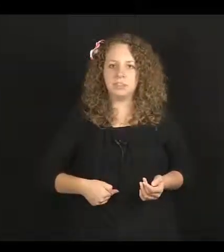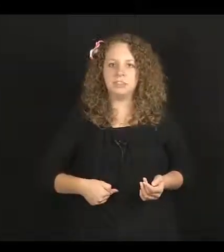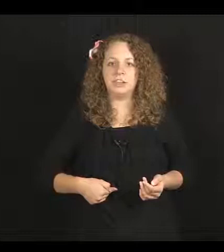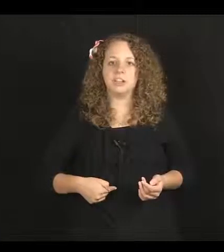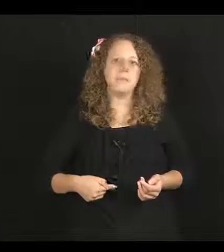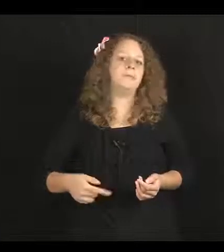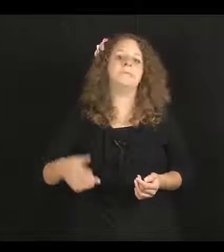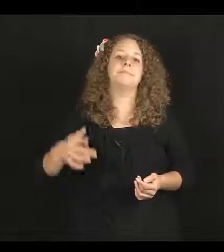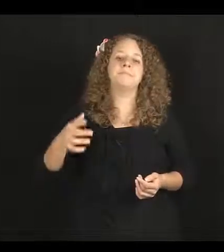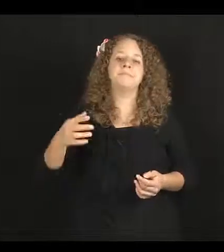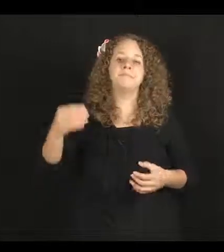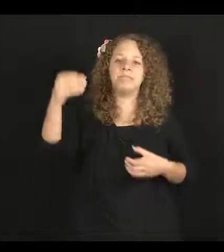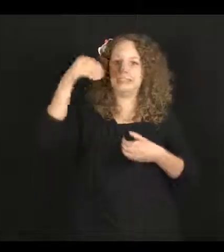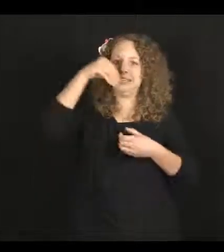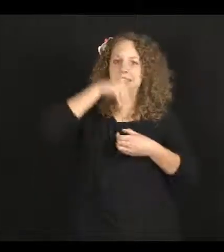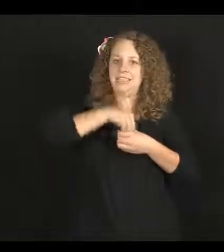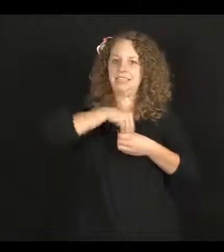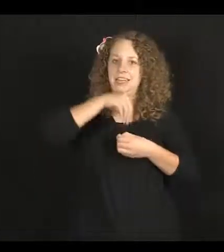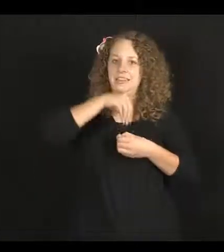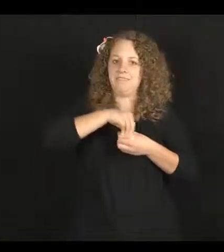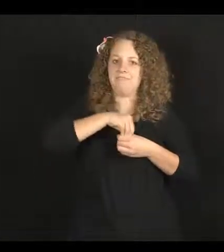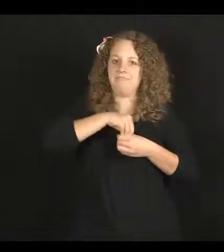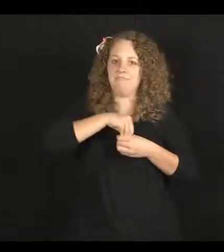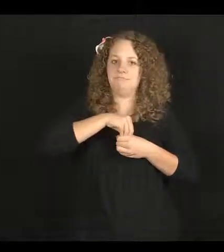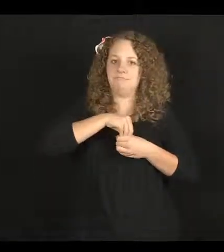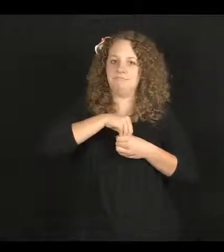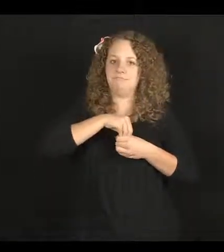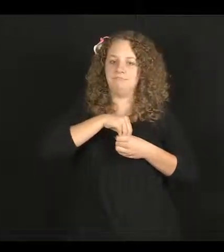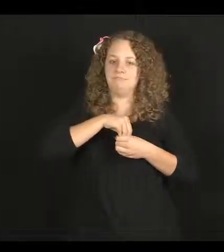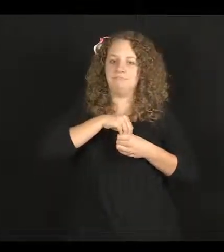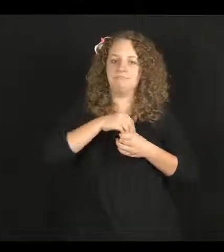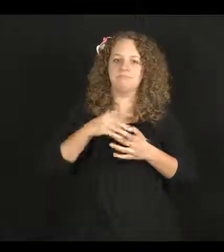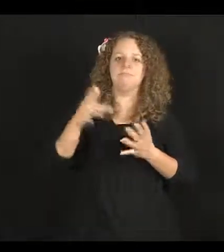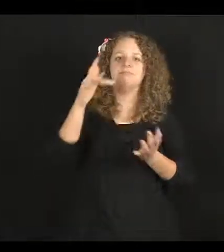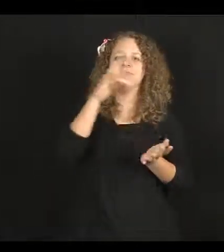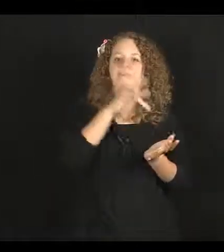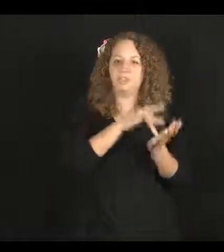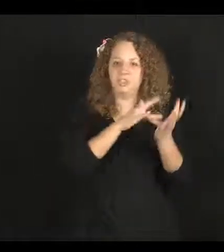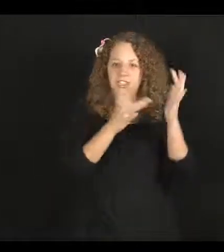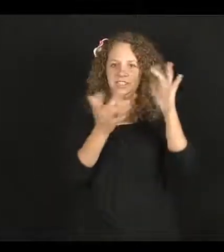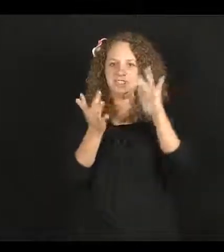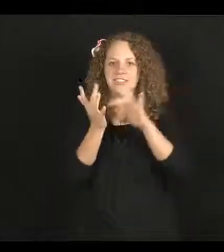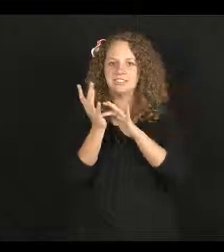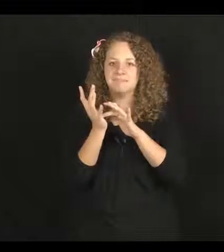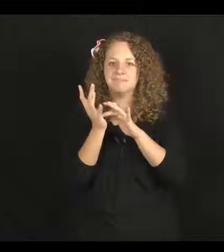about ...INSIDE JESUS